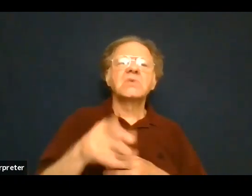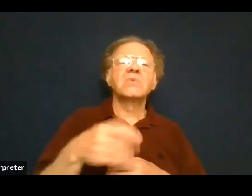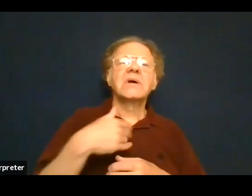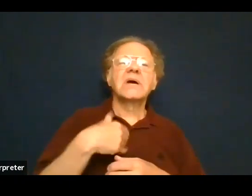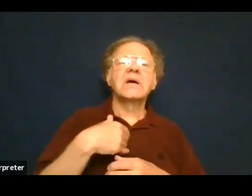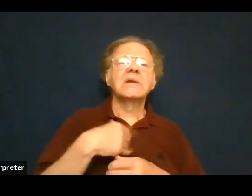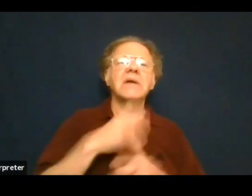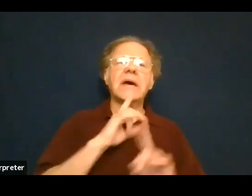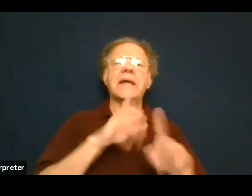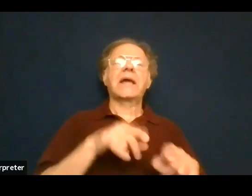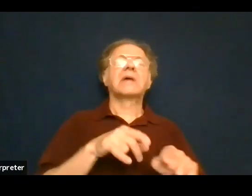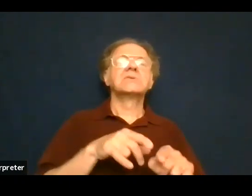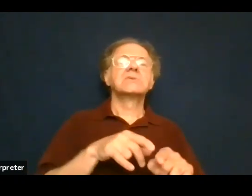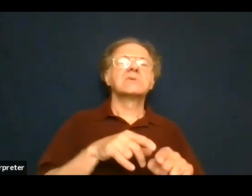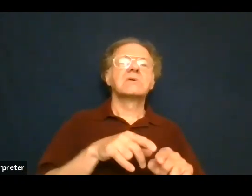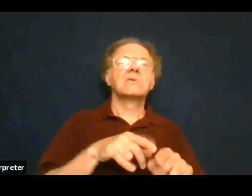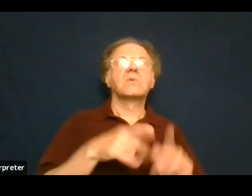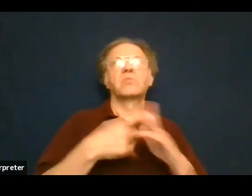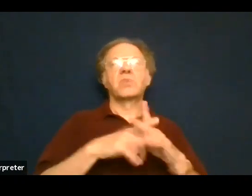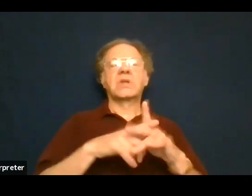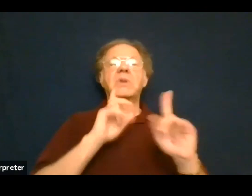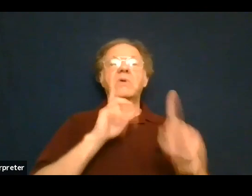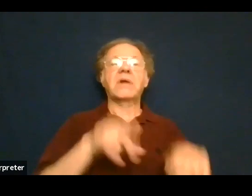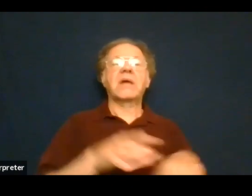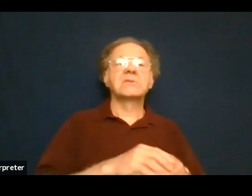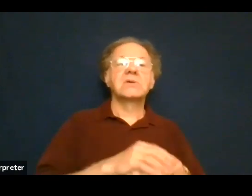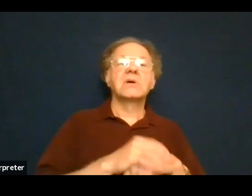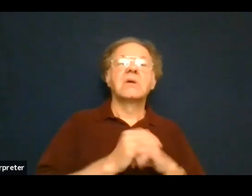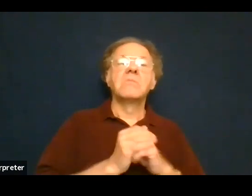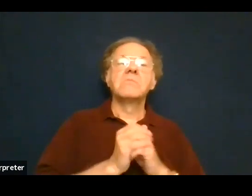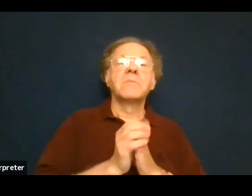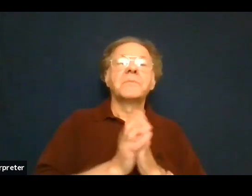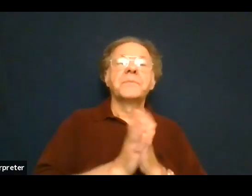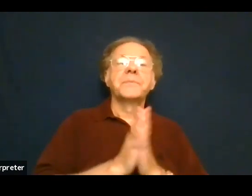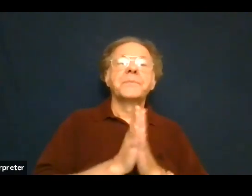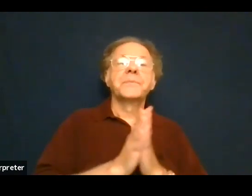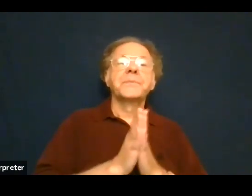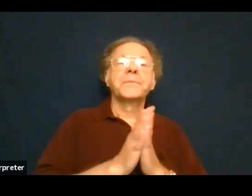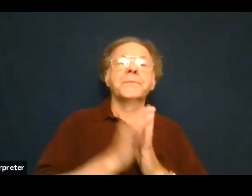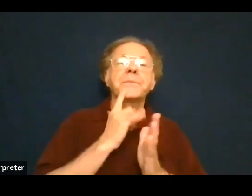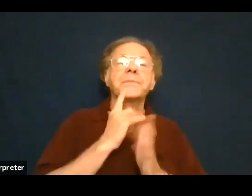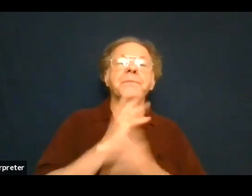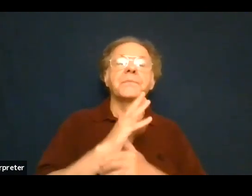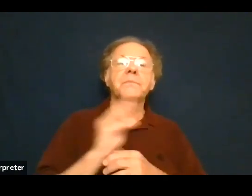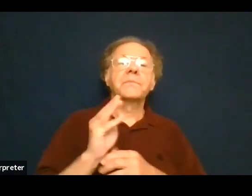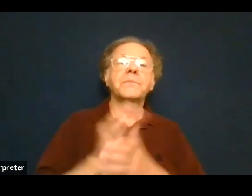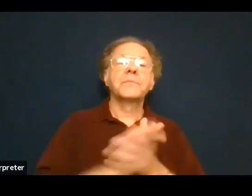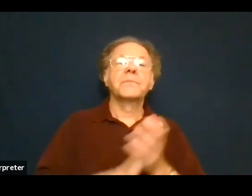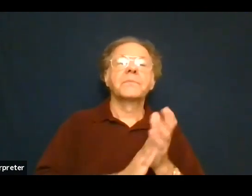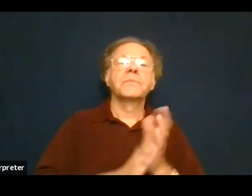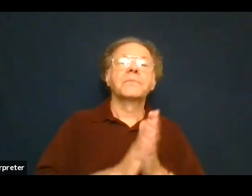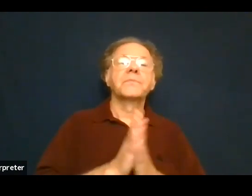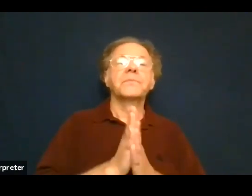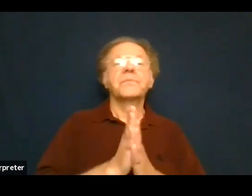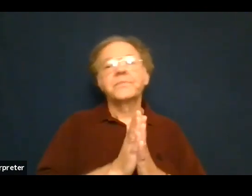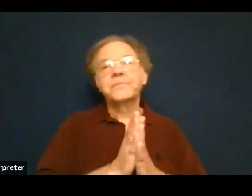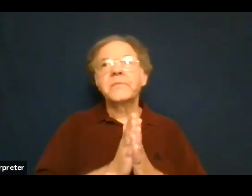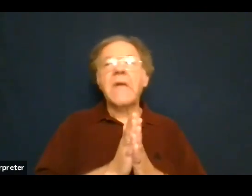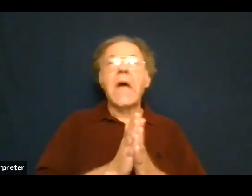a preliminary answer to this. So as of today, this morning I looked.